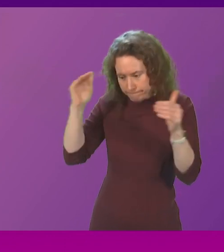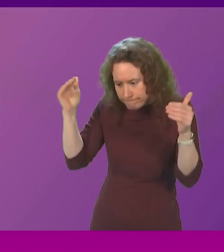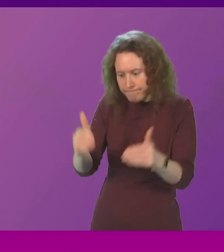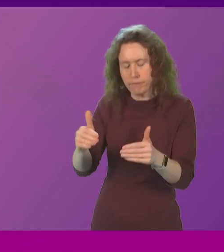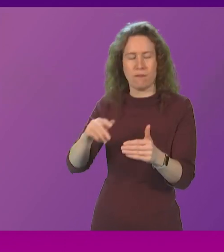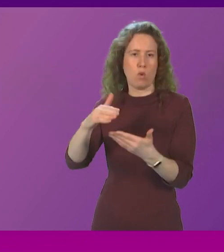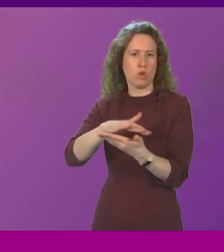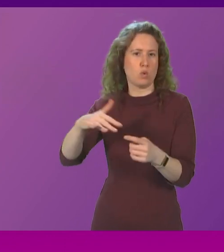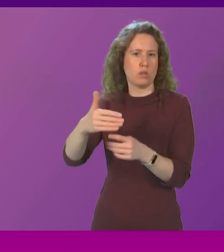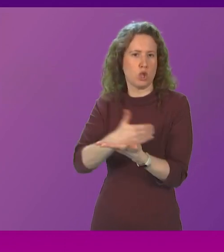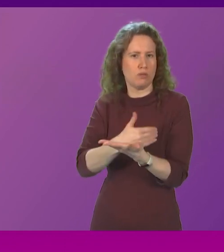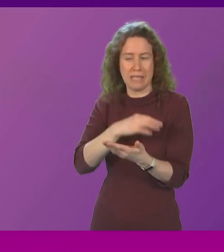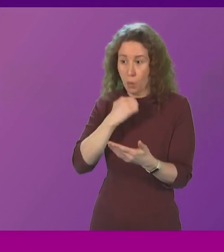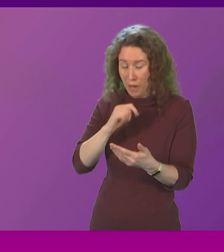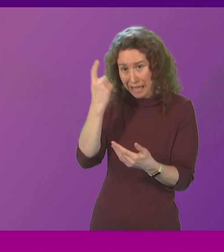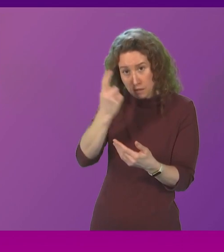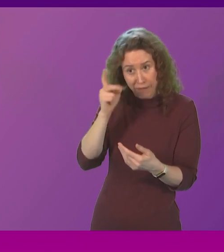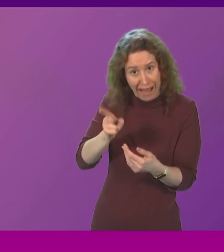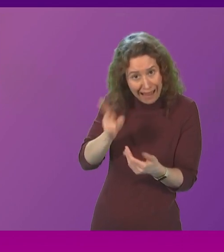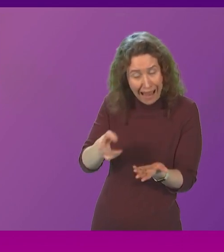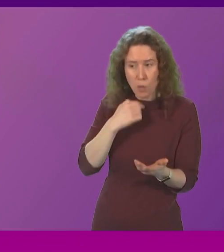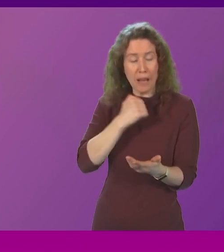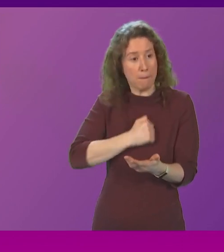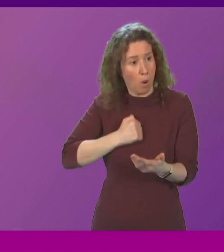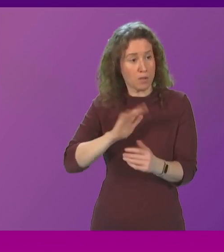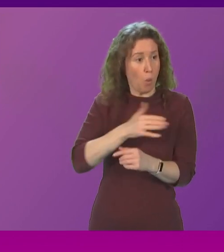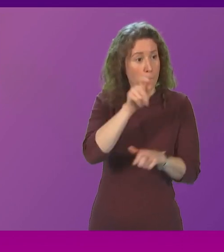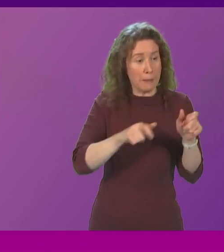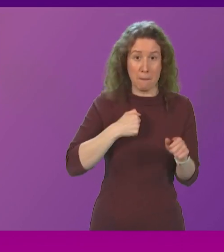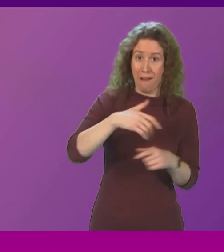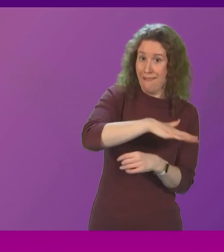Will he look at that again, and will he apologise to all my constituents and to the hundreds